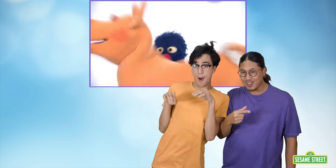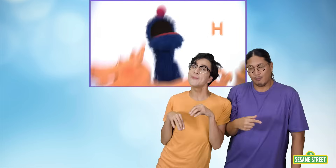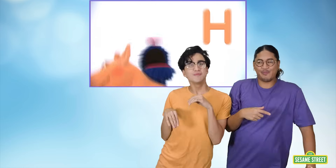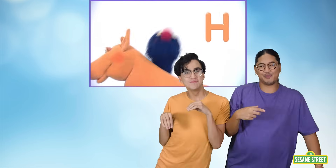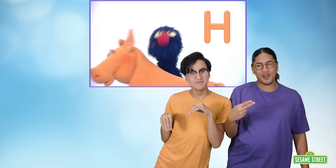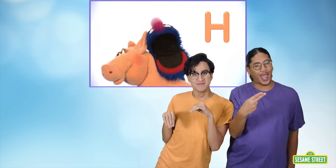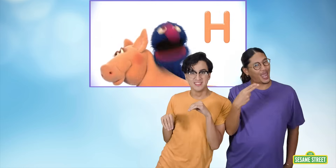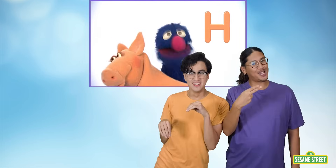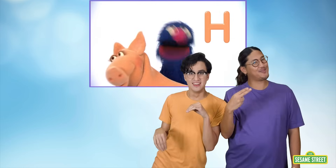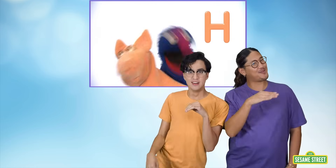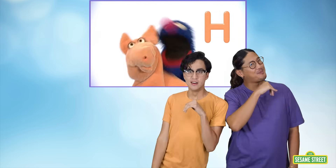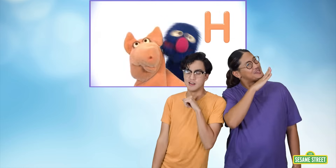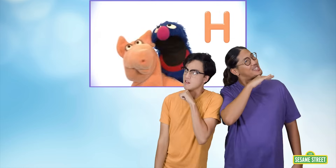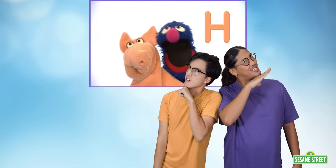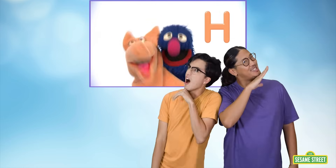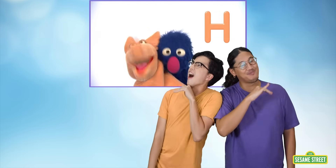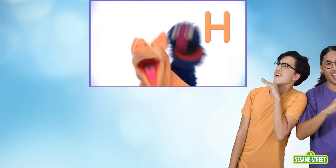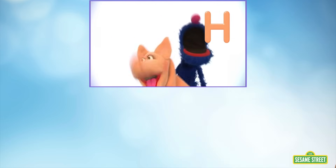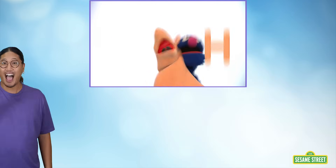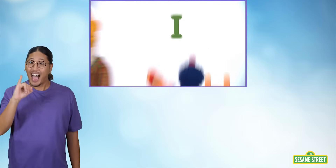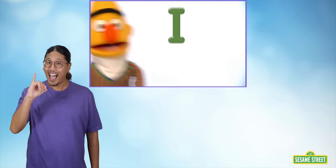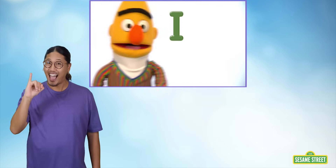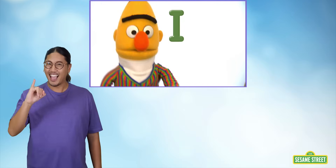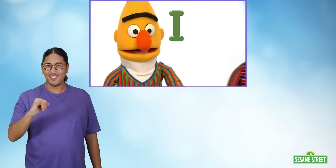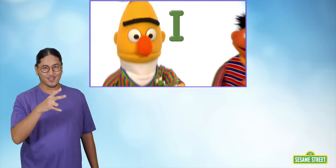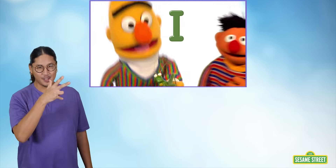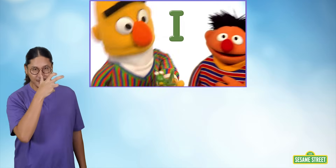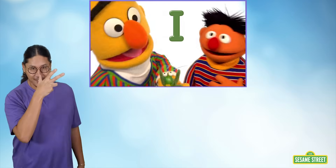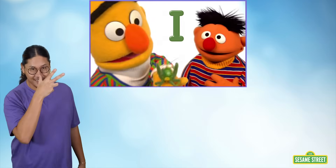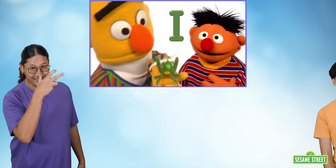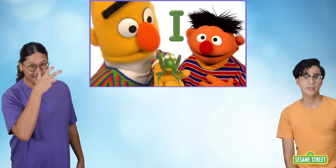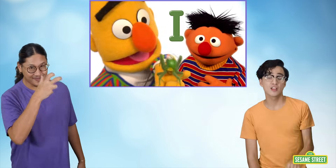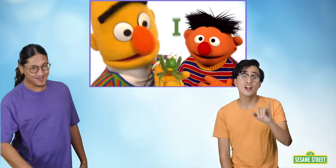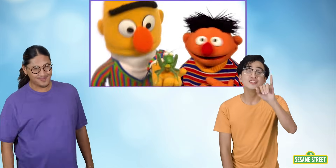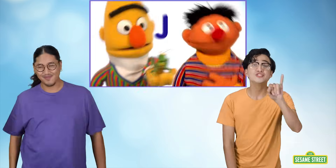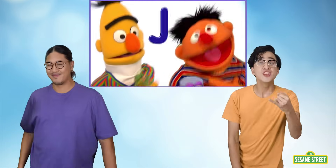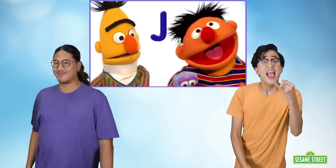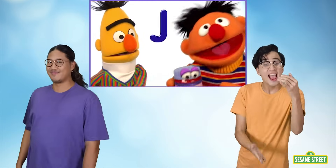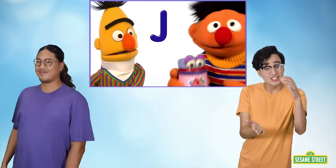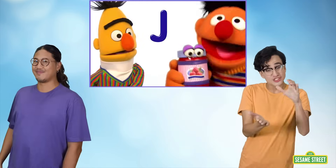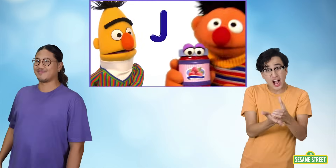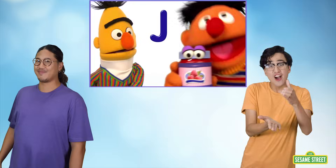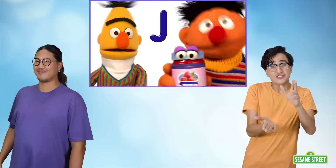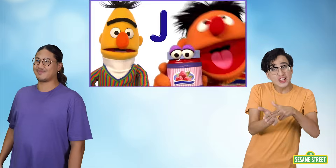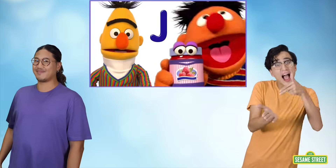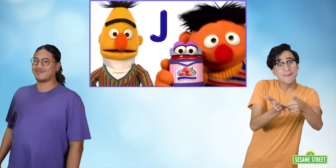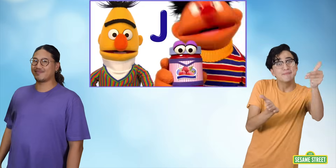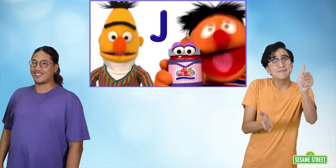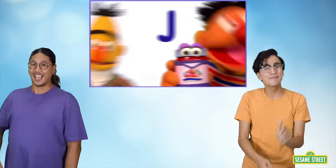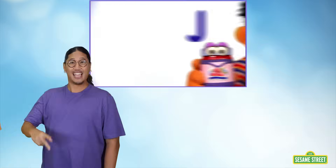Oh! H is for hog. Oink, oink. [SINGING] I is for insect. [SINGING] J, j ar of jam.